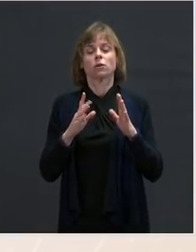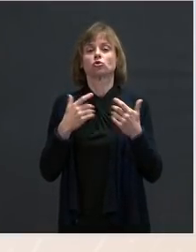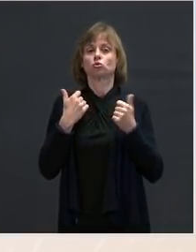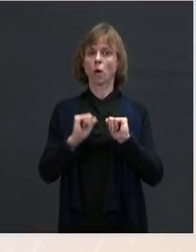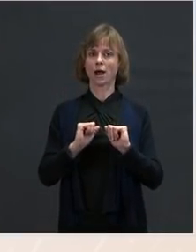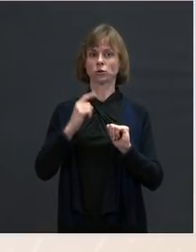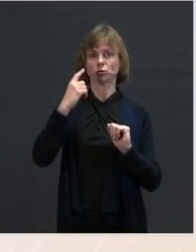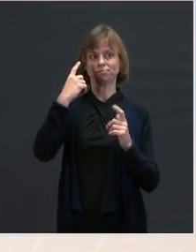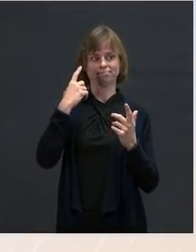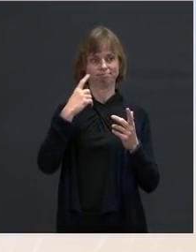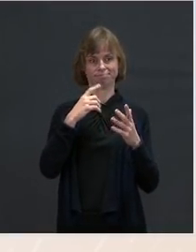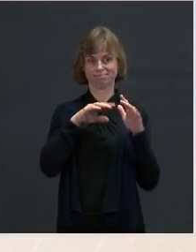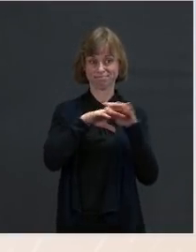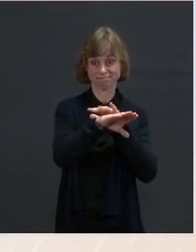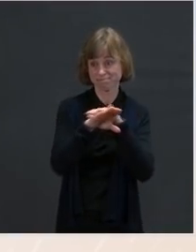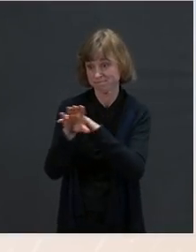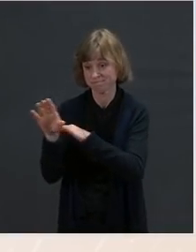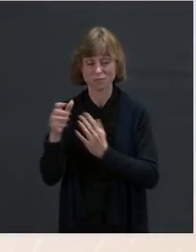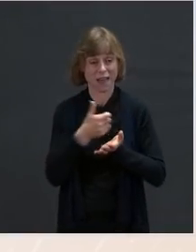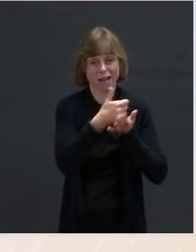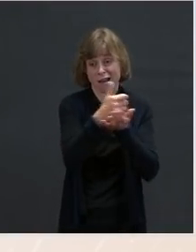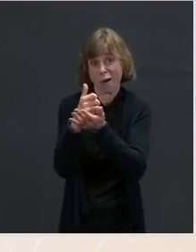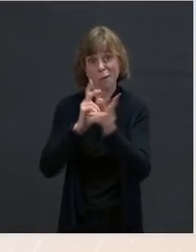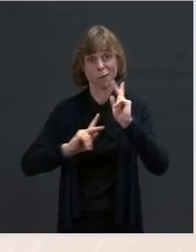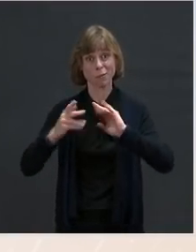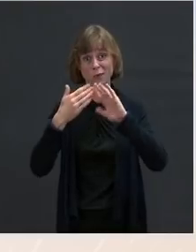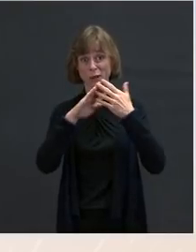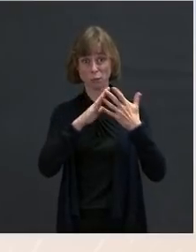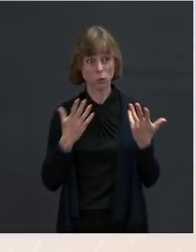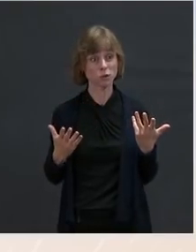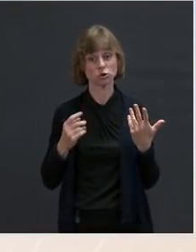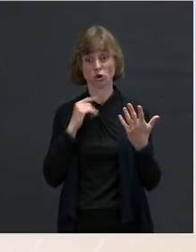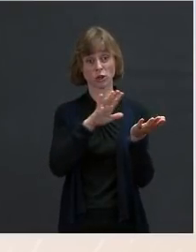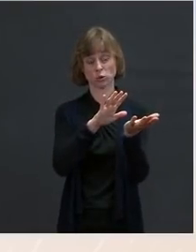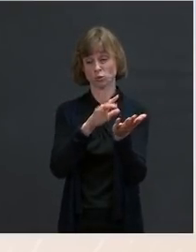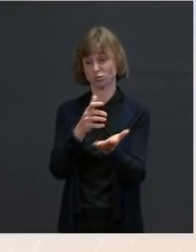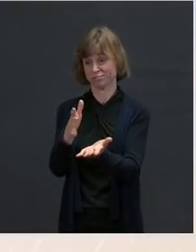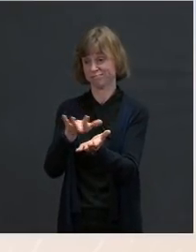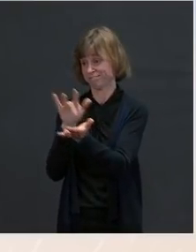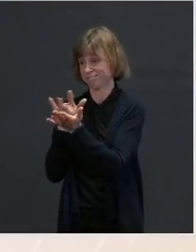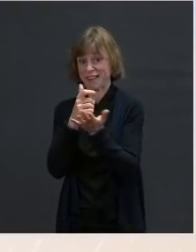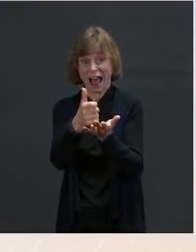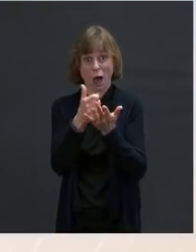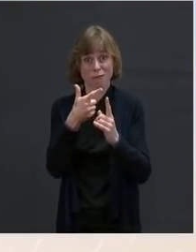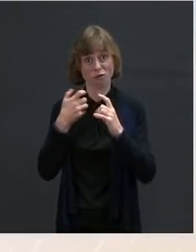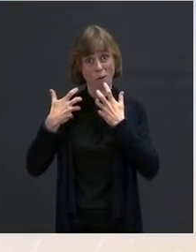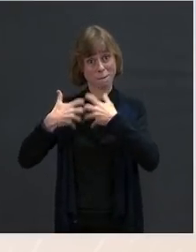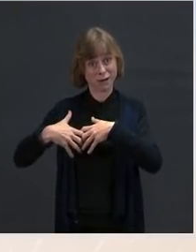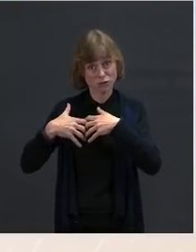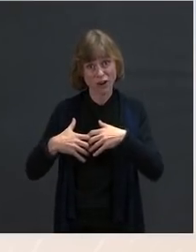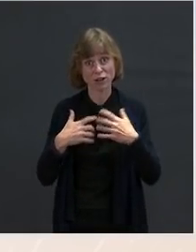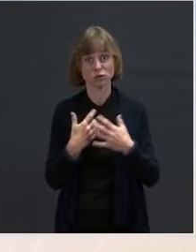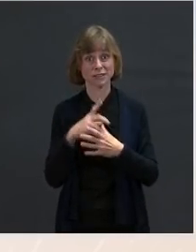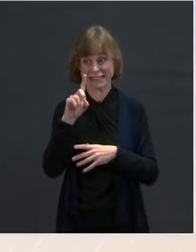to tap into the manufacturing sector through the DPA, to communicate effectively about eligibility.